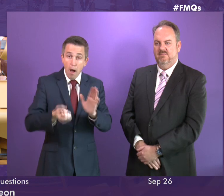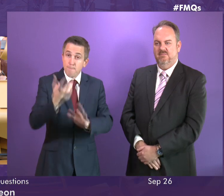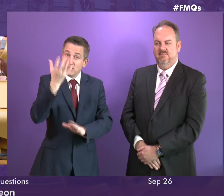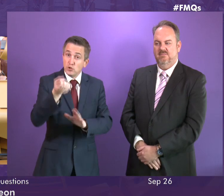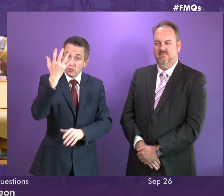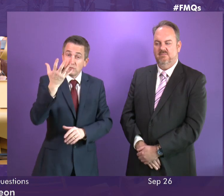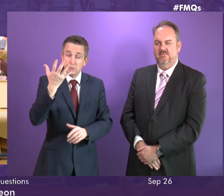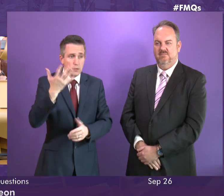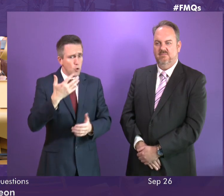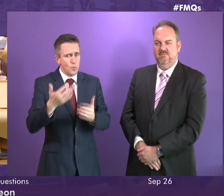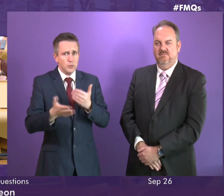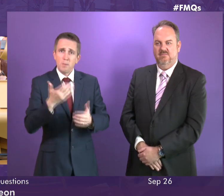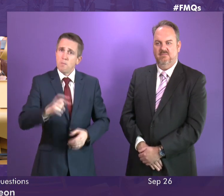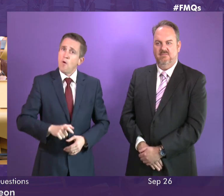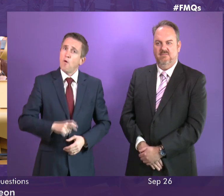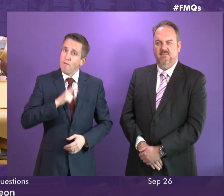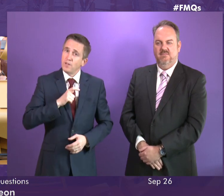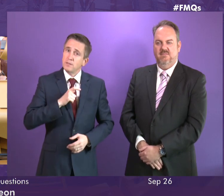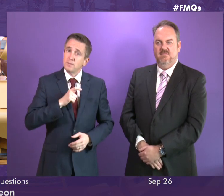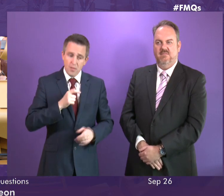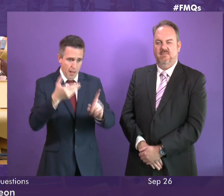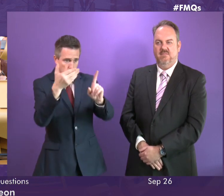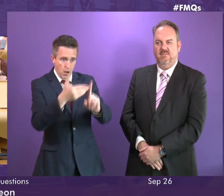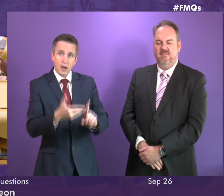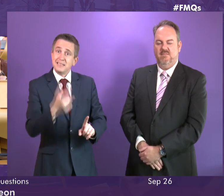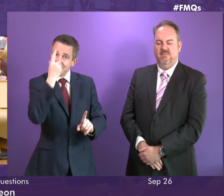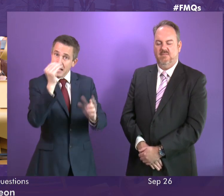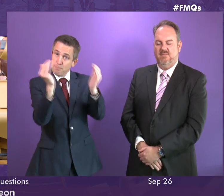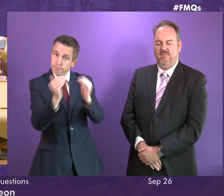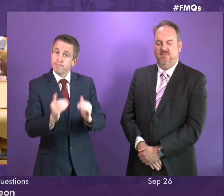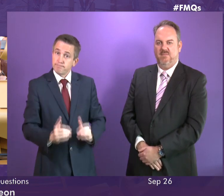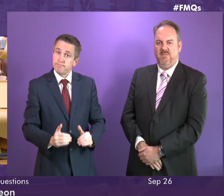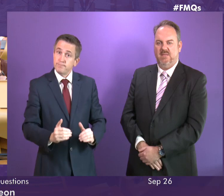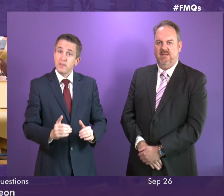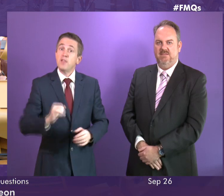us all confidence that we can meet the targets and that we can not only do the right thing